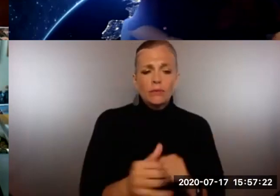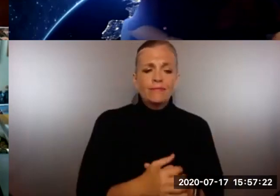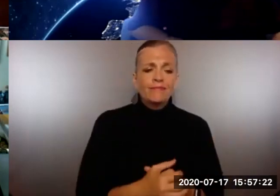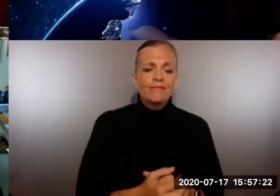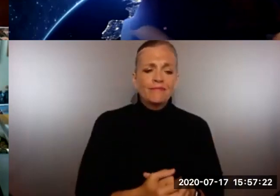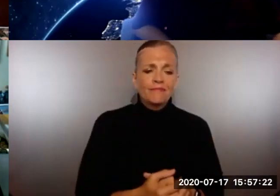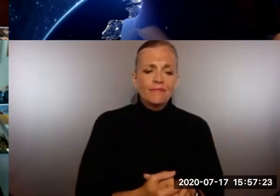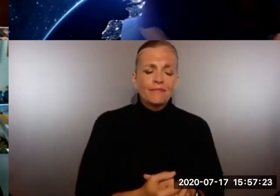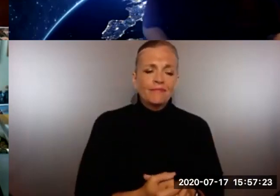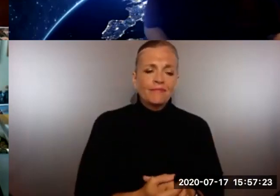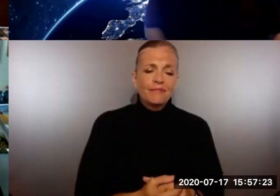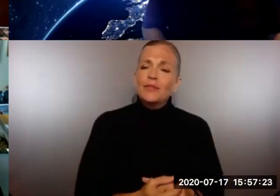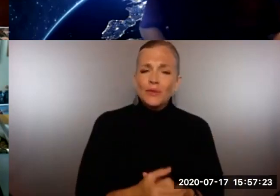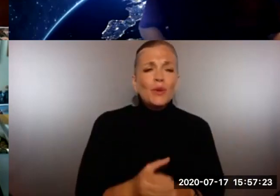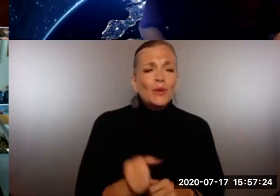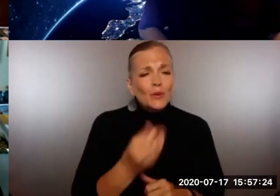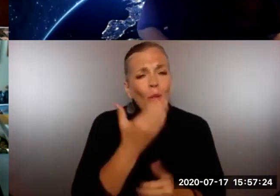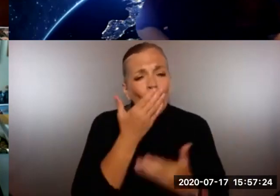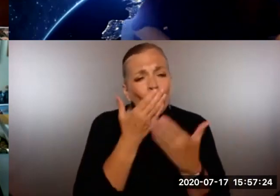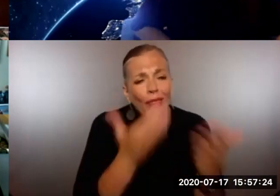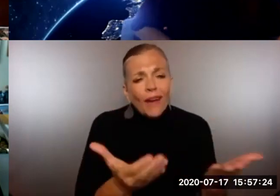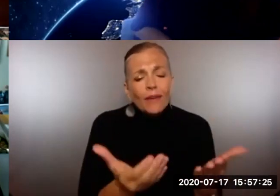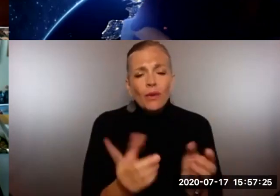So thank you once more for participating.